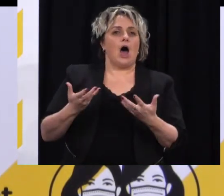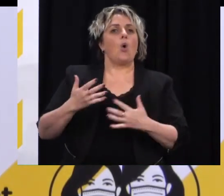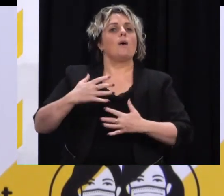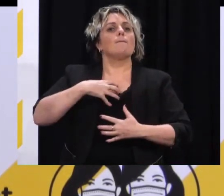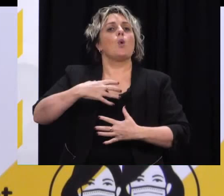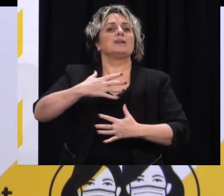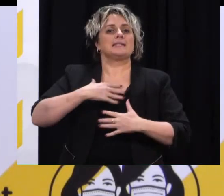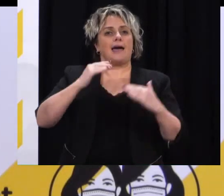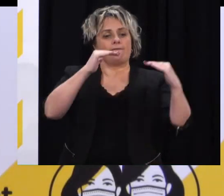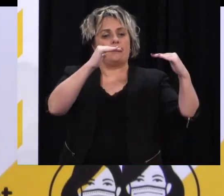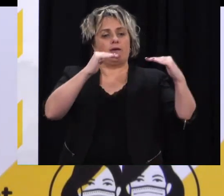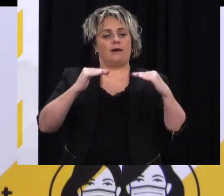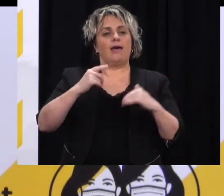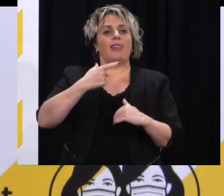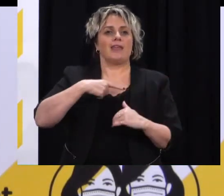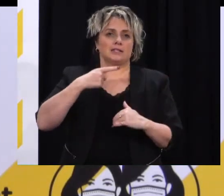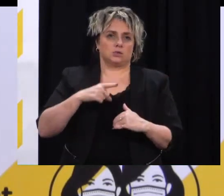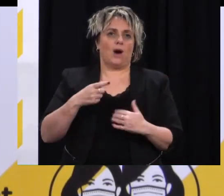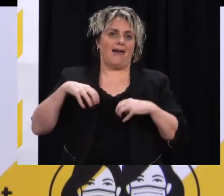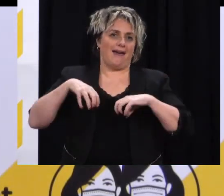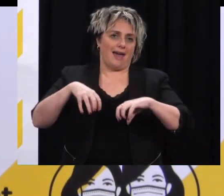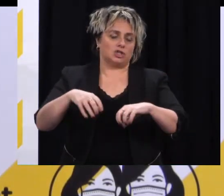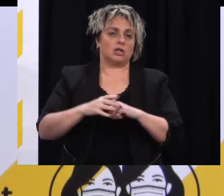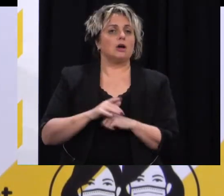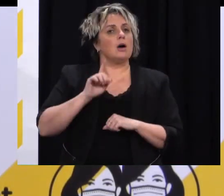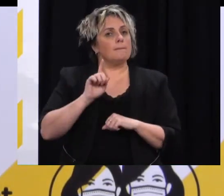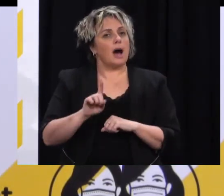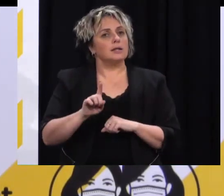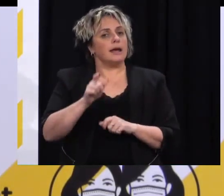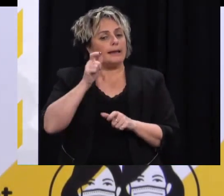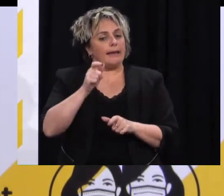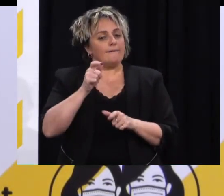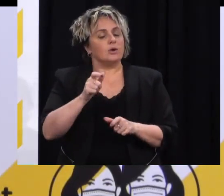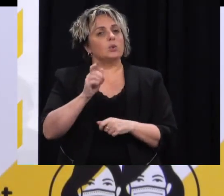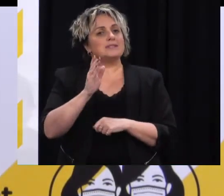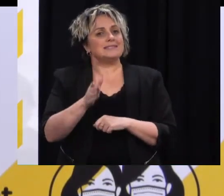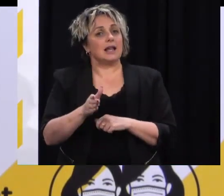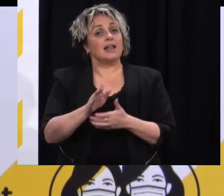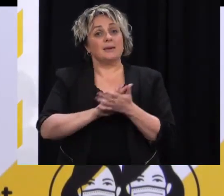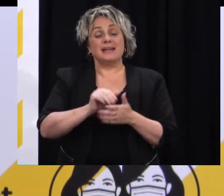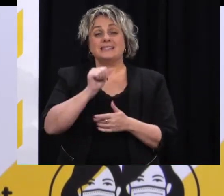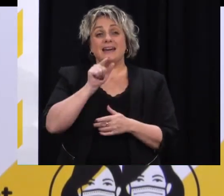in our community. Our assessment based on the information we have is that it